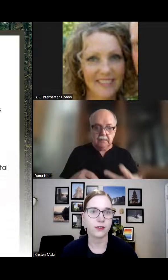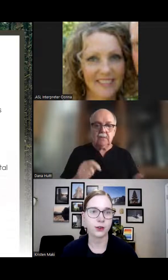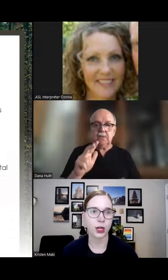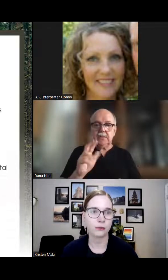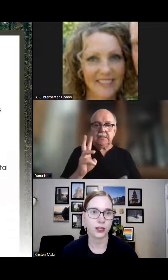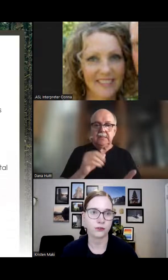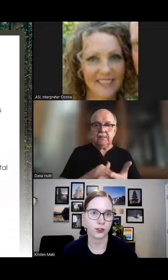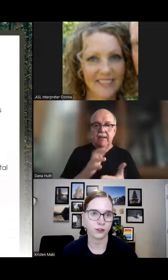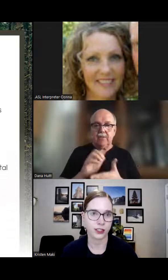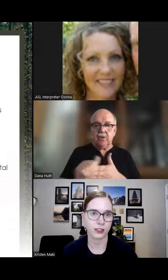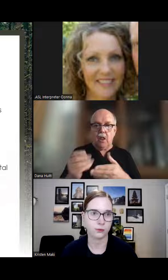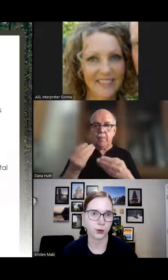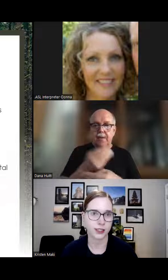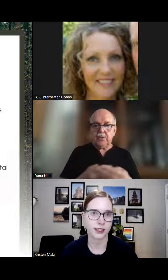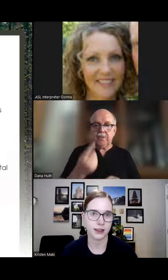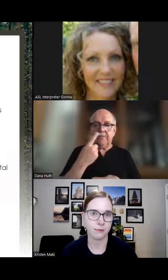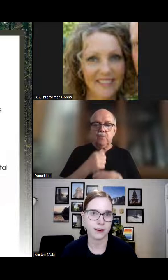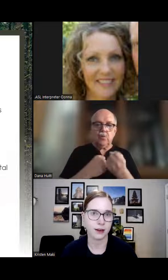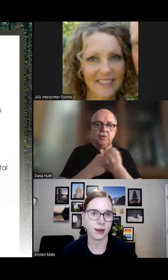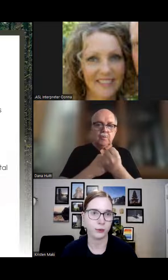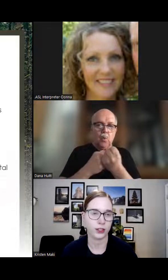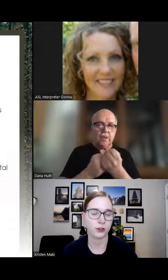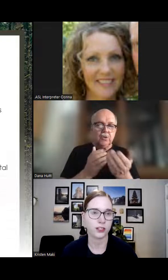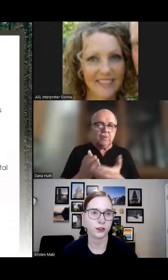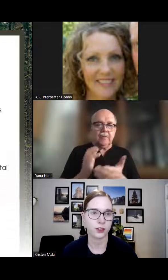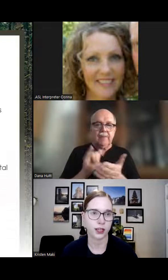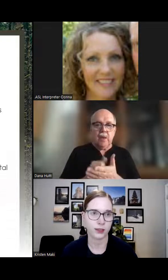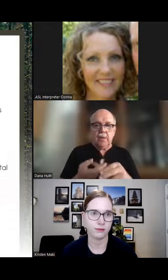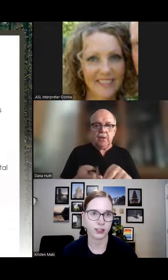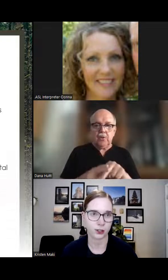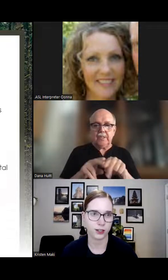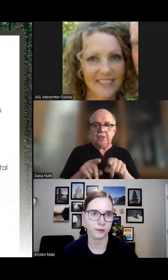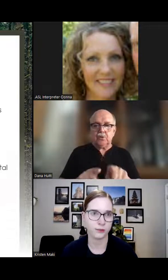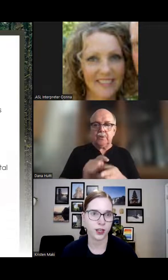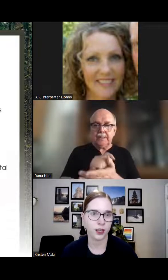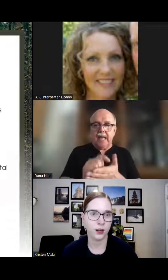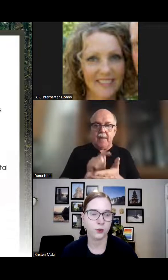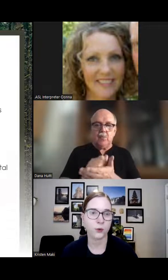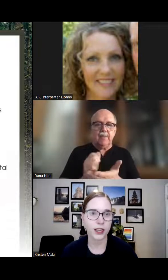, by your W-2 and then become self-employed